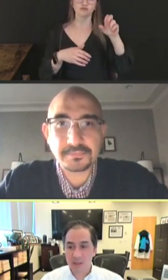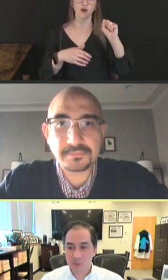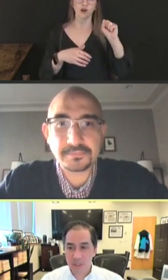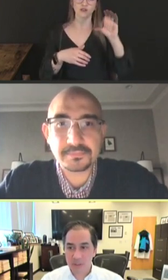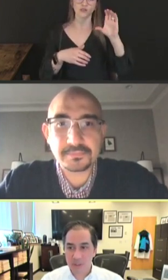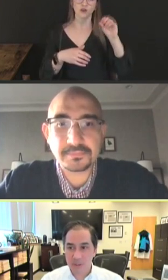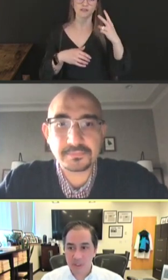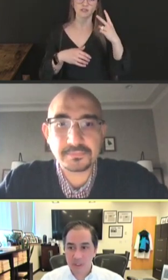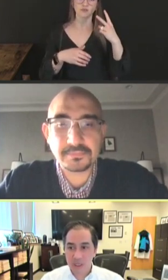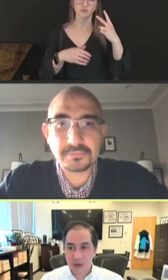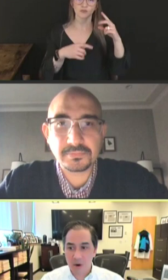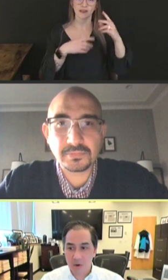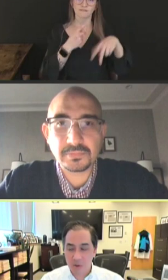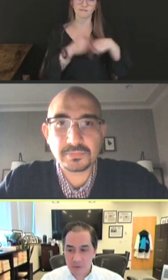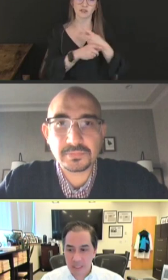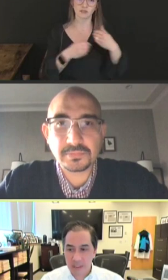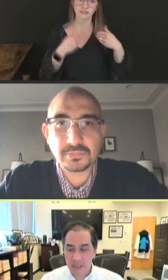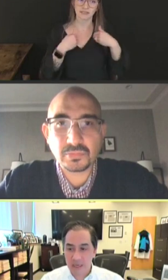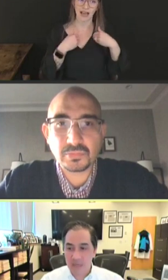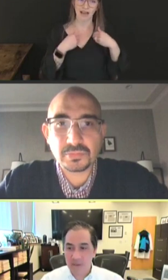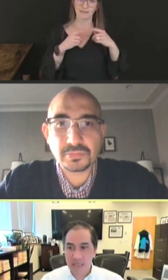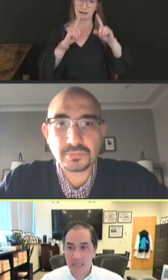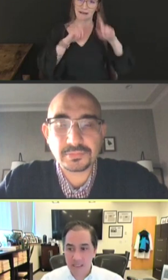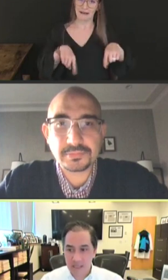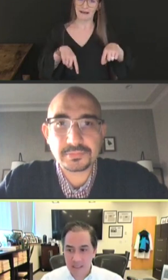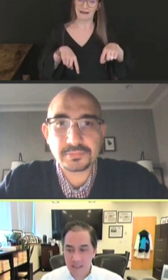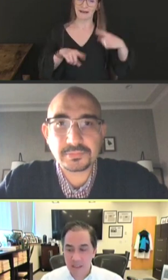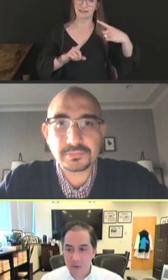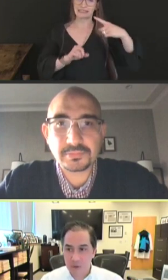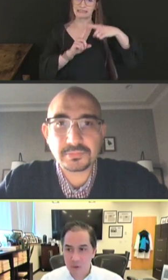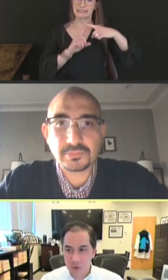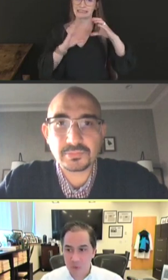cell responses. Our own data, and I think Alex Sette [spelled phonetically] and others show